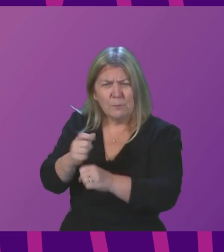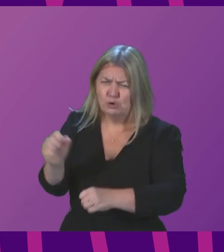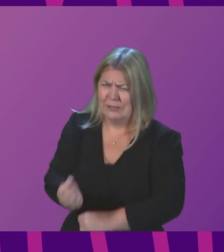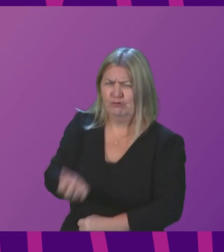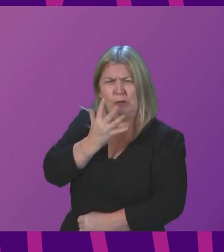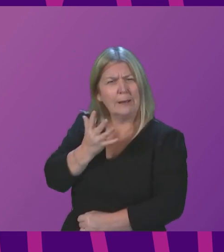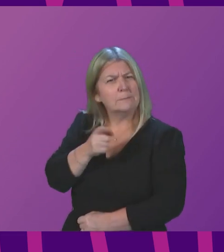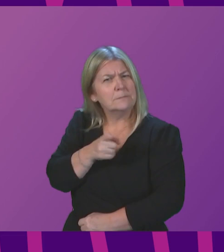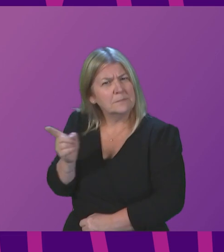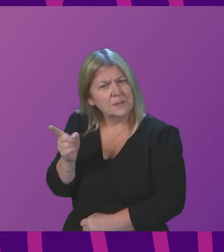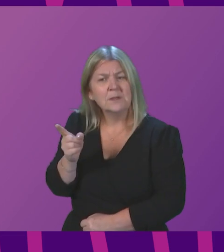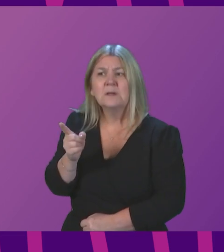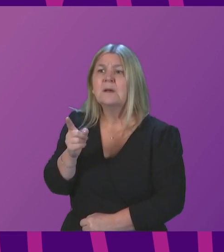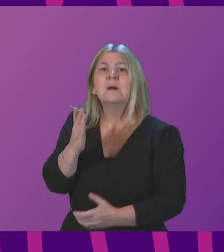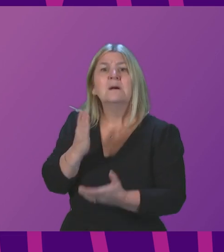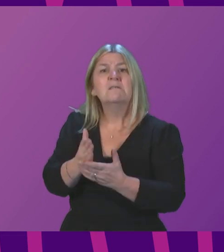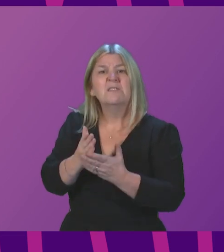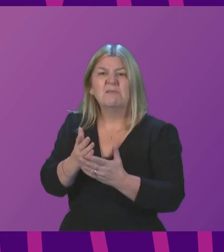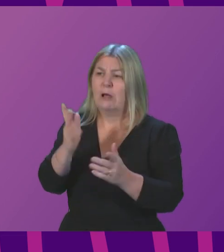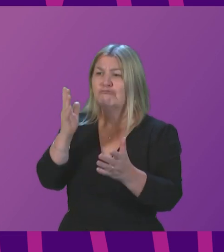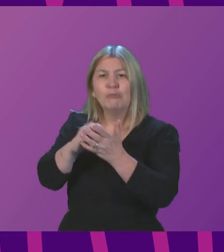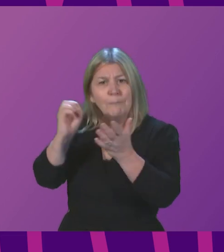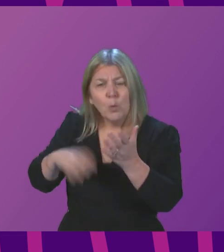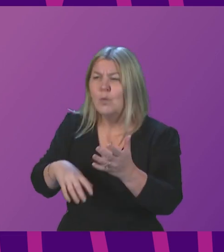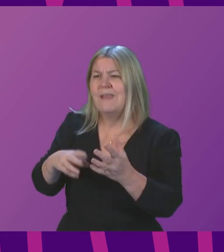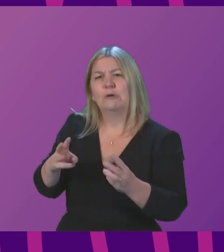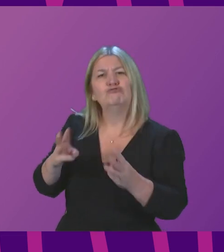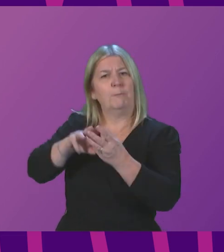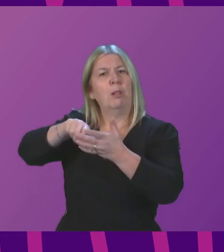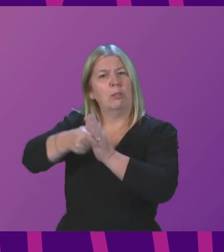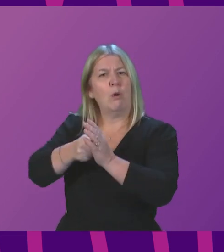of removing the triple lock on pensions, it should fund a decent basic state pension in